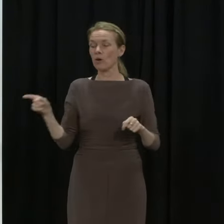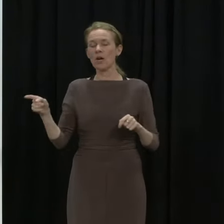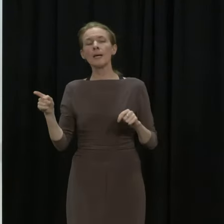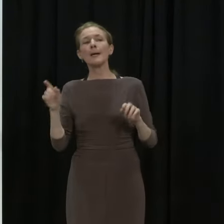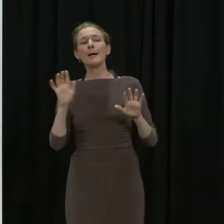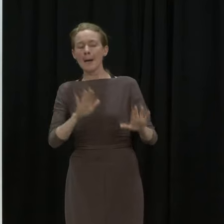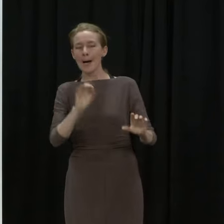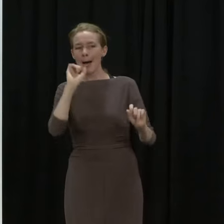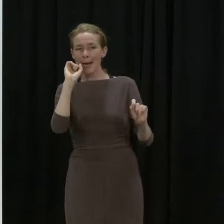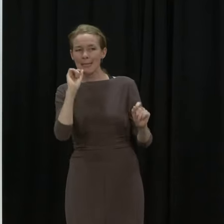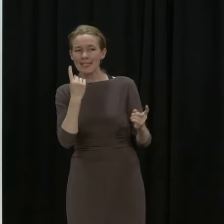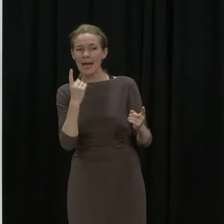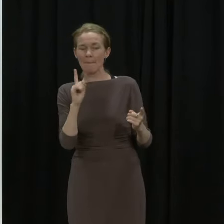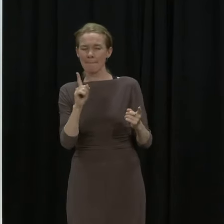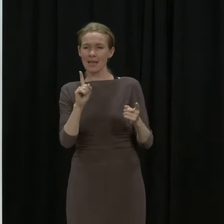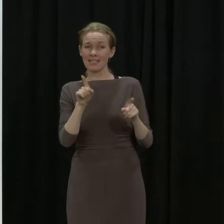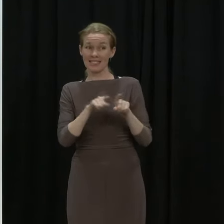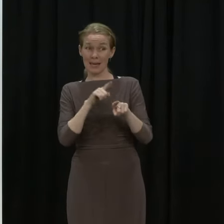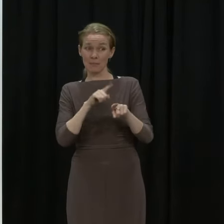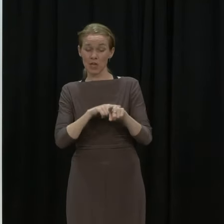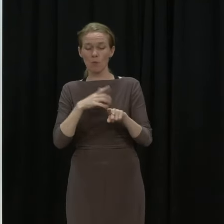start so that their workforces have them right now?